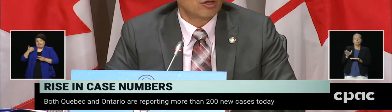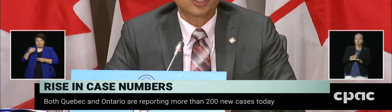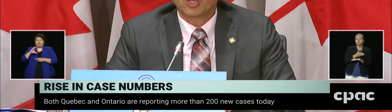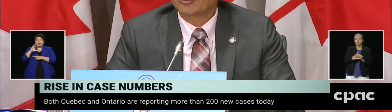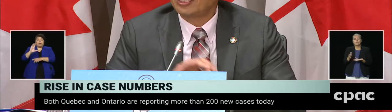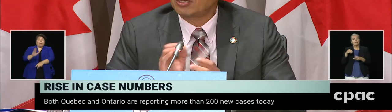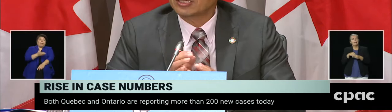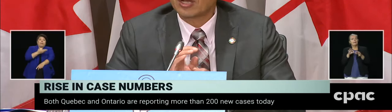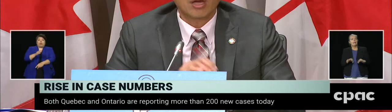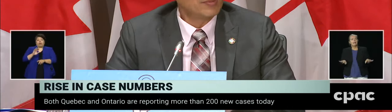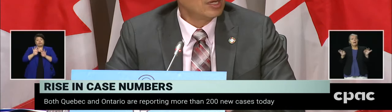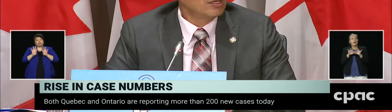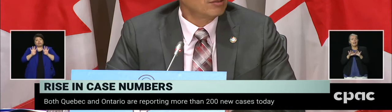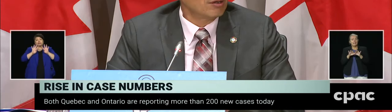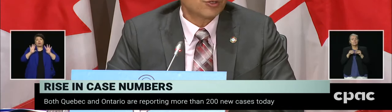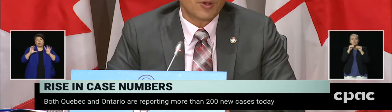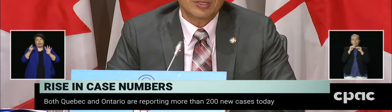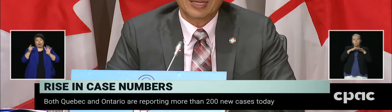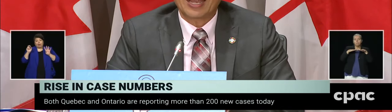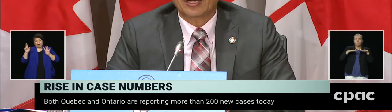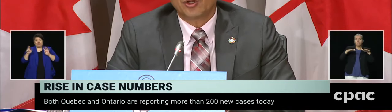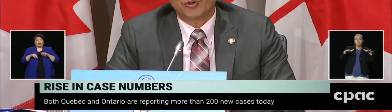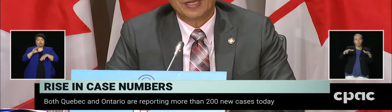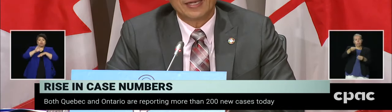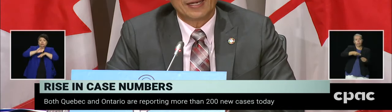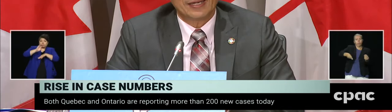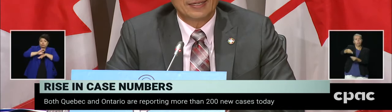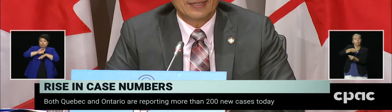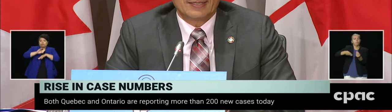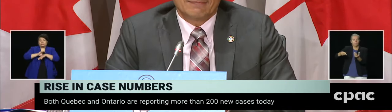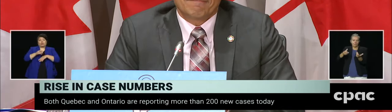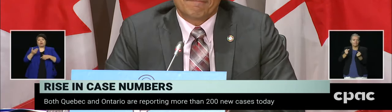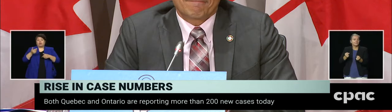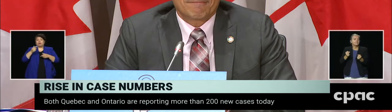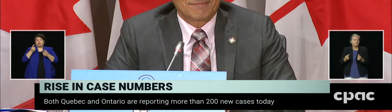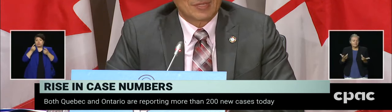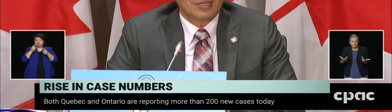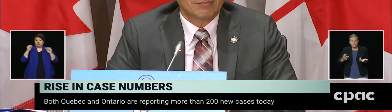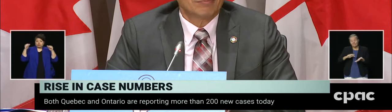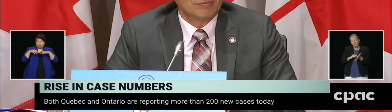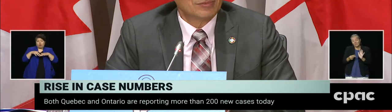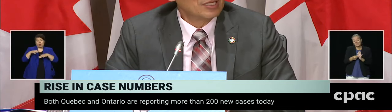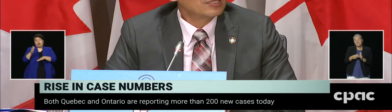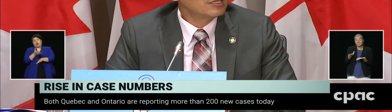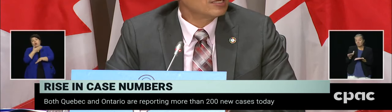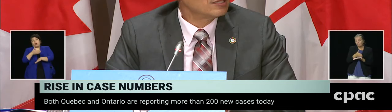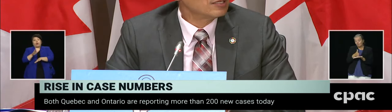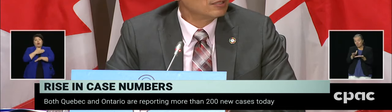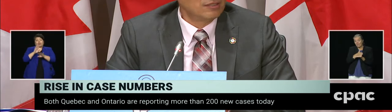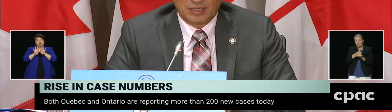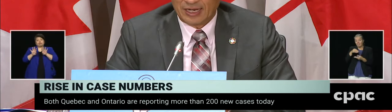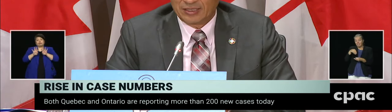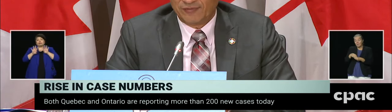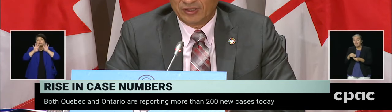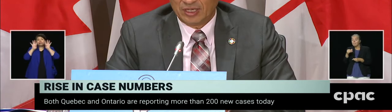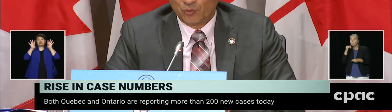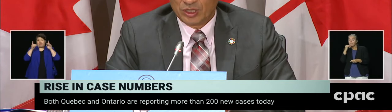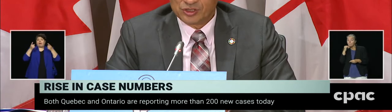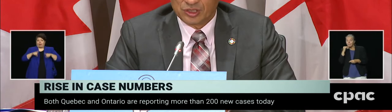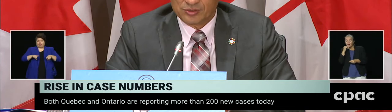OTHER OUTBREAKS RELATING TO CHOIRS AND CHURCHES AND GROUPS, WHERE PEOPLE WERE SINGING